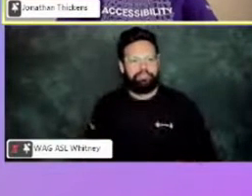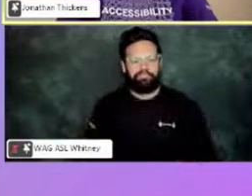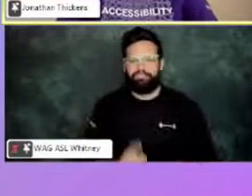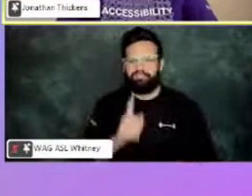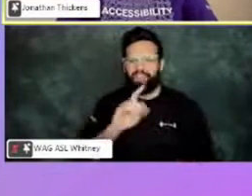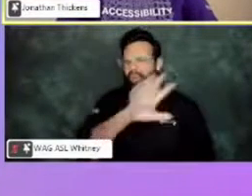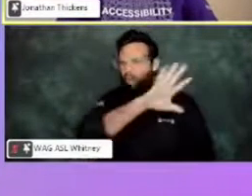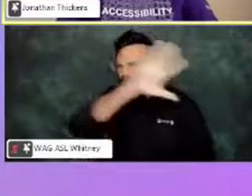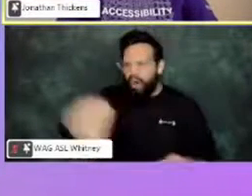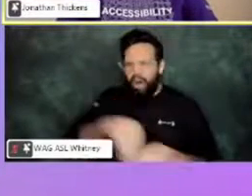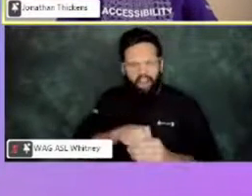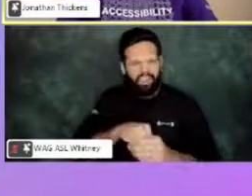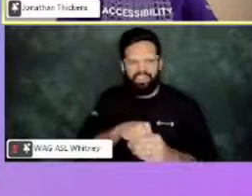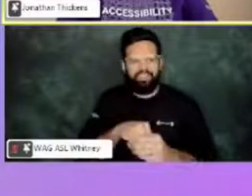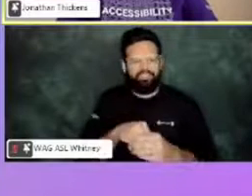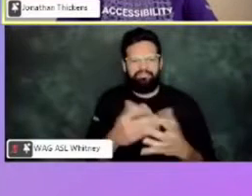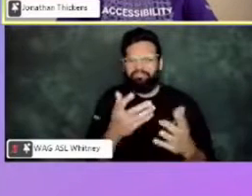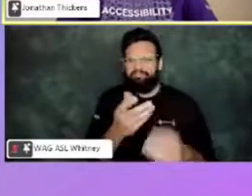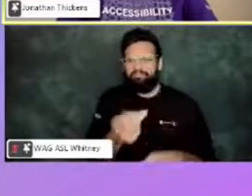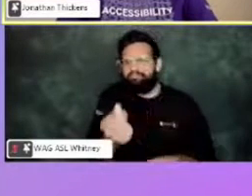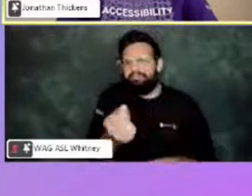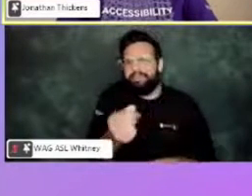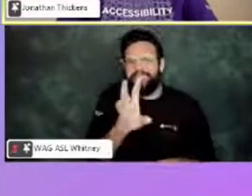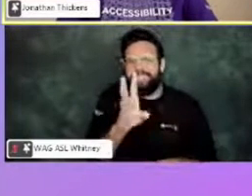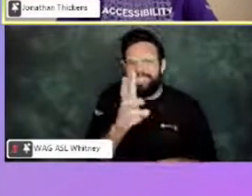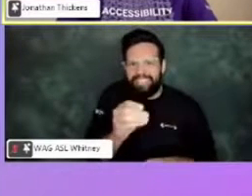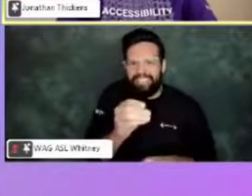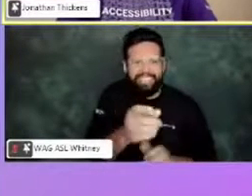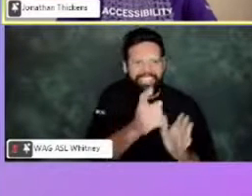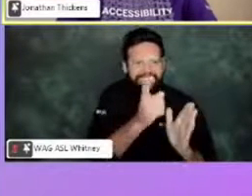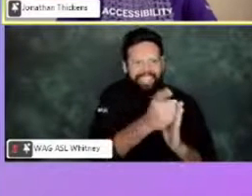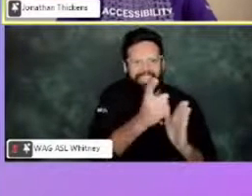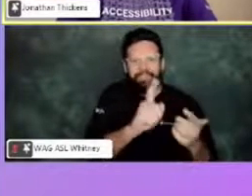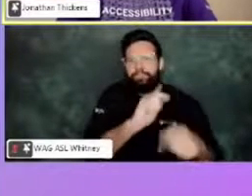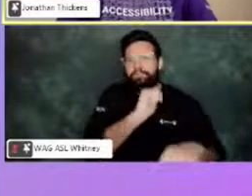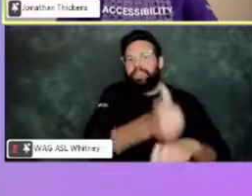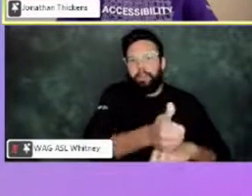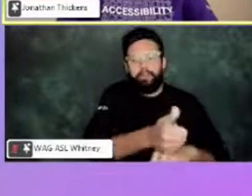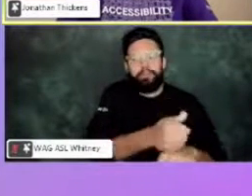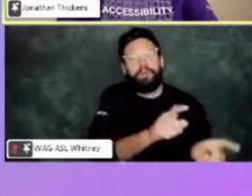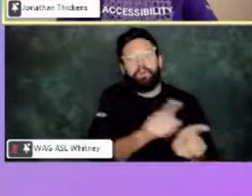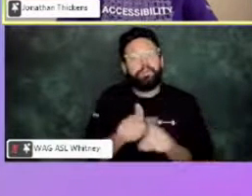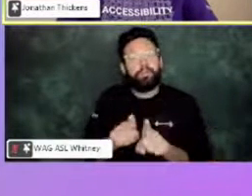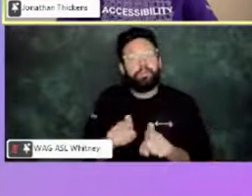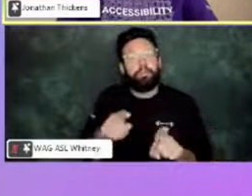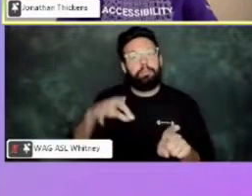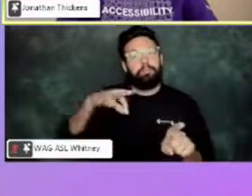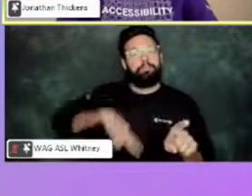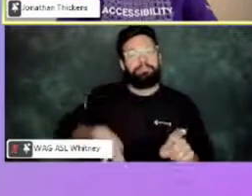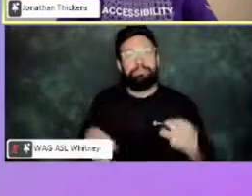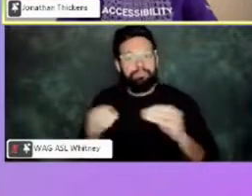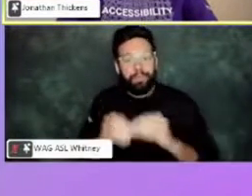takes about 60 seconds. There are added bonuses to this style too. It also means you'll never have to spend any time